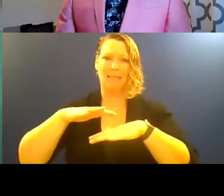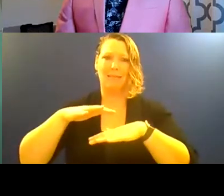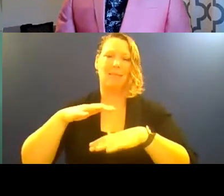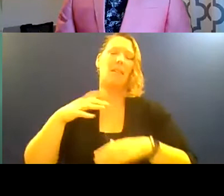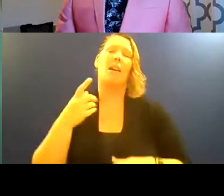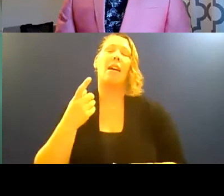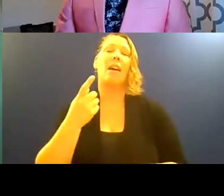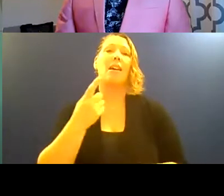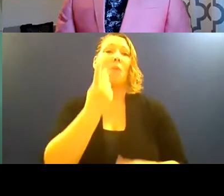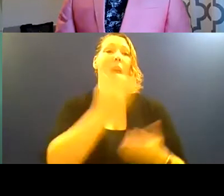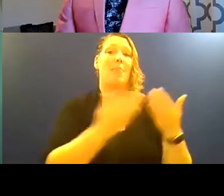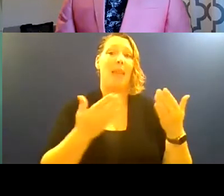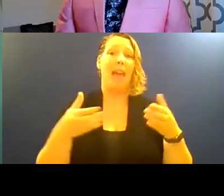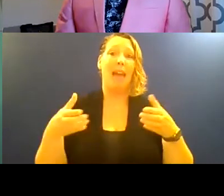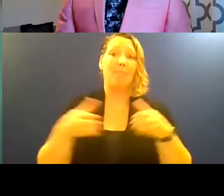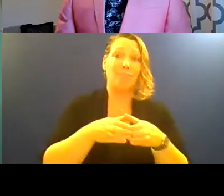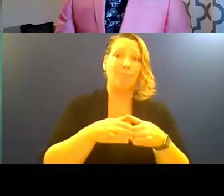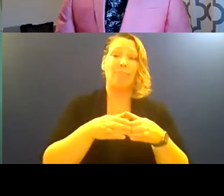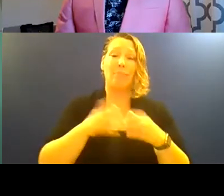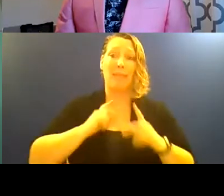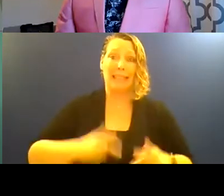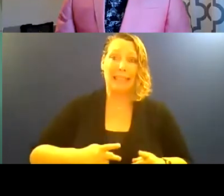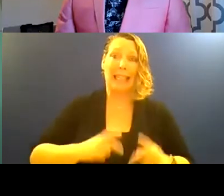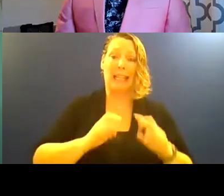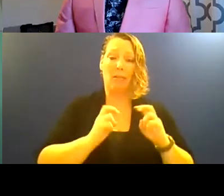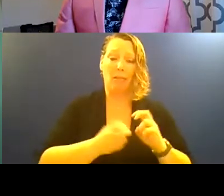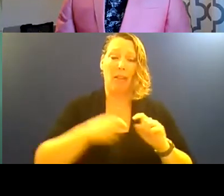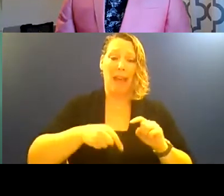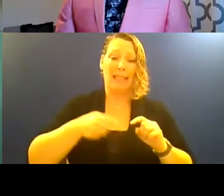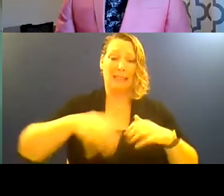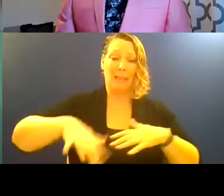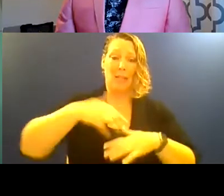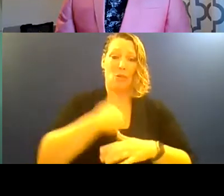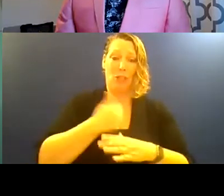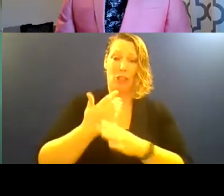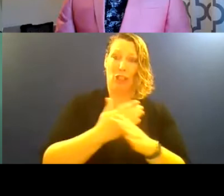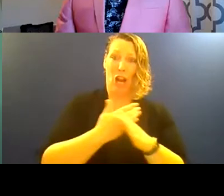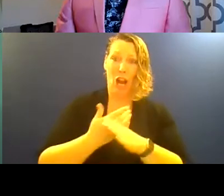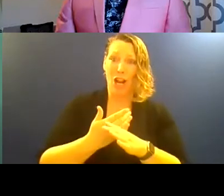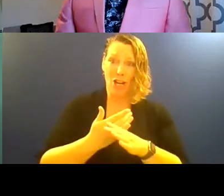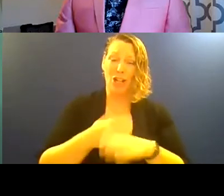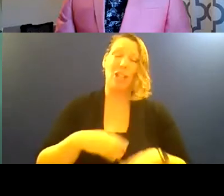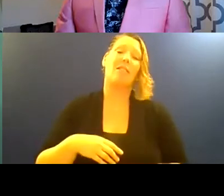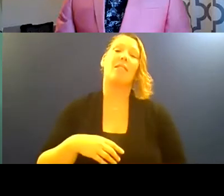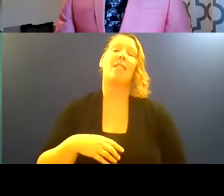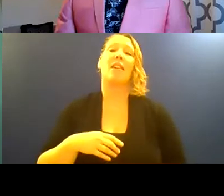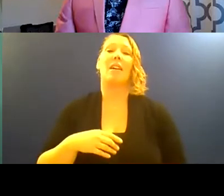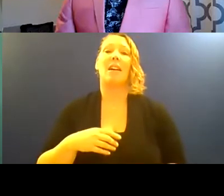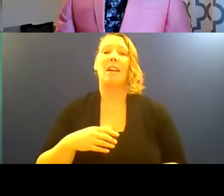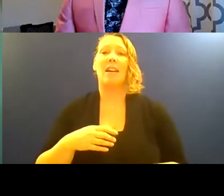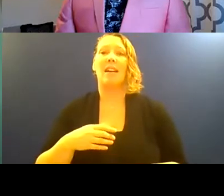I think it's one thing to be together physically acknowledge the shared space, the land that we are on together.